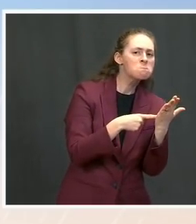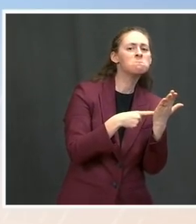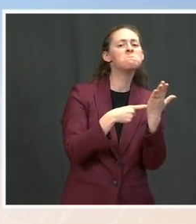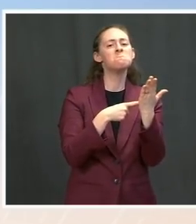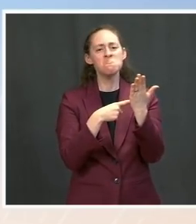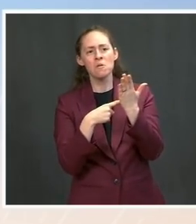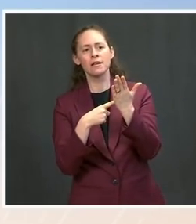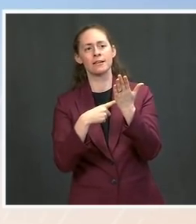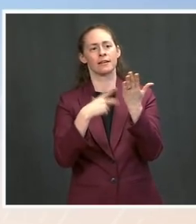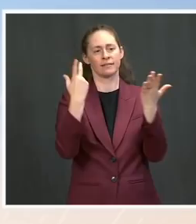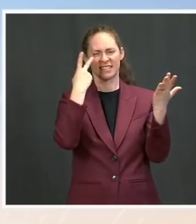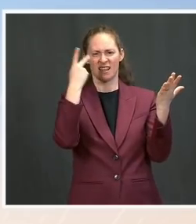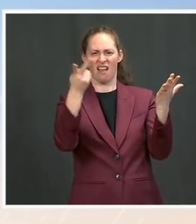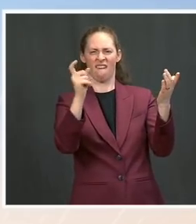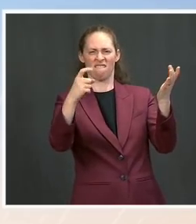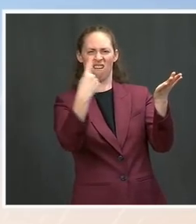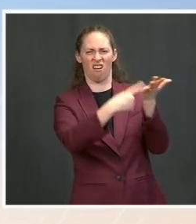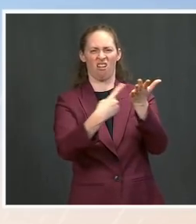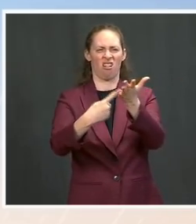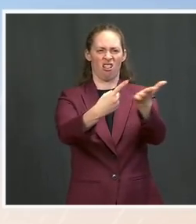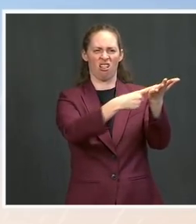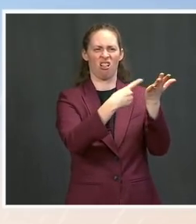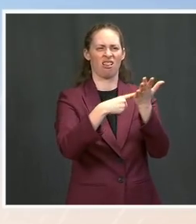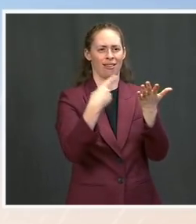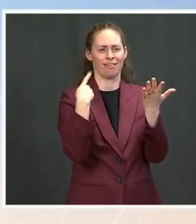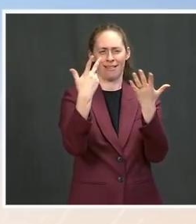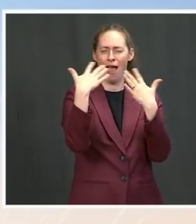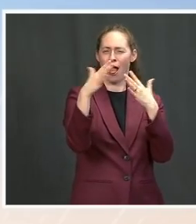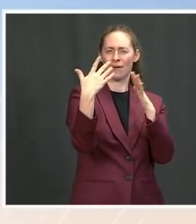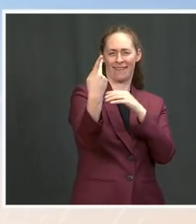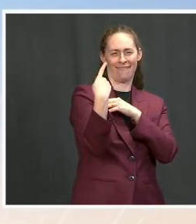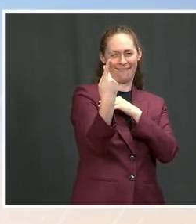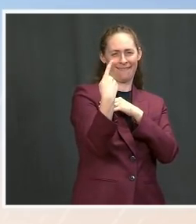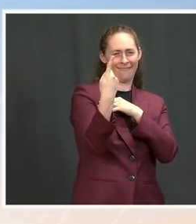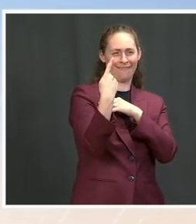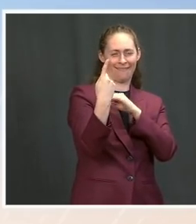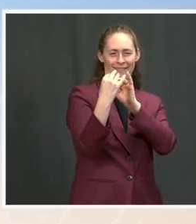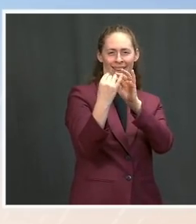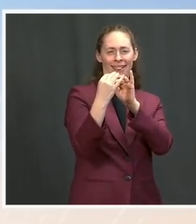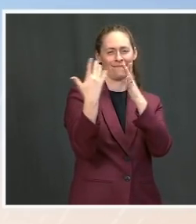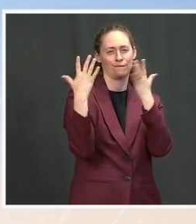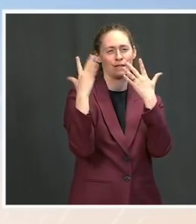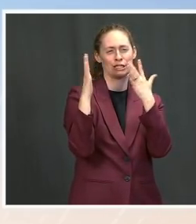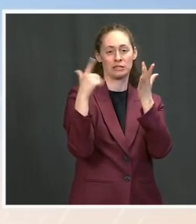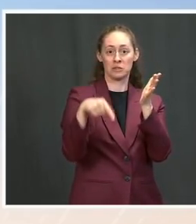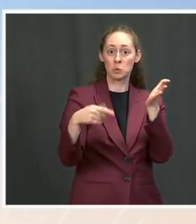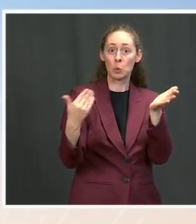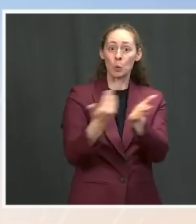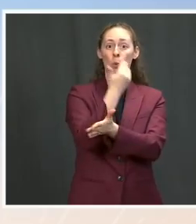is that, I think, as you and I have talked about before, this is not a revenue raiser. So, it would be additional cost.